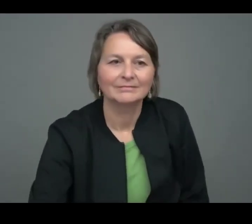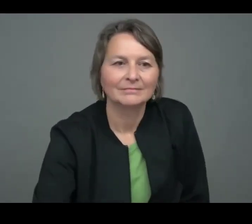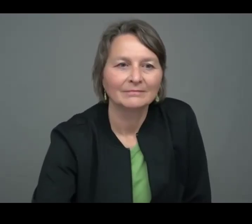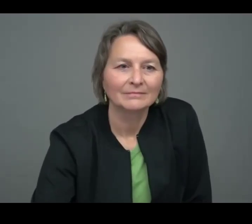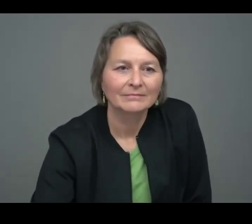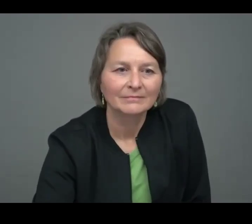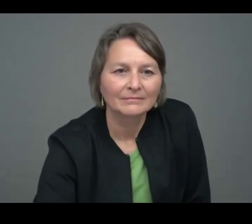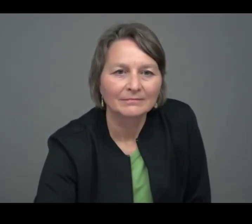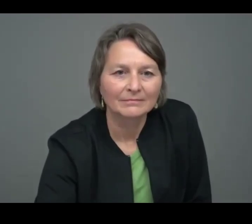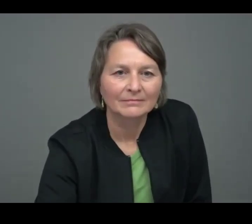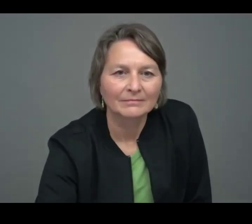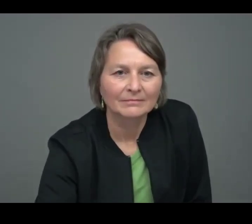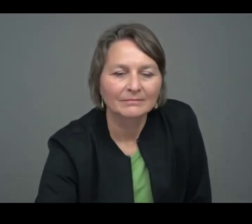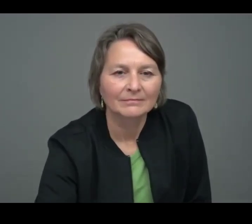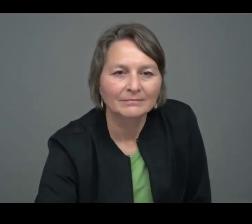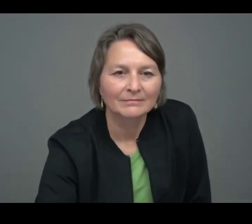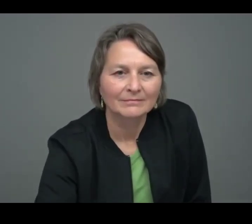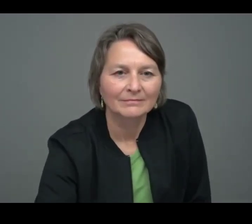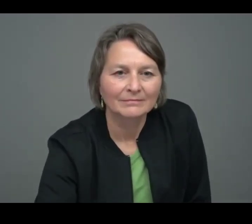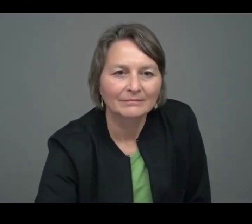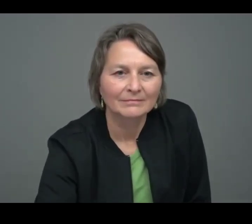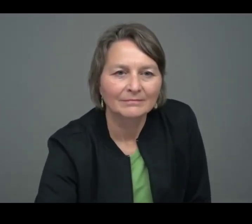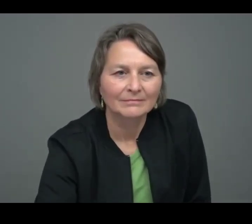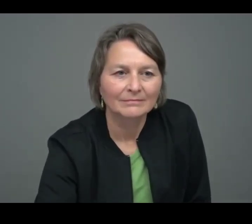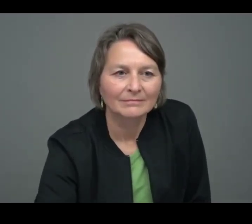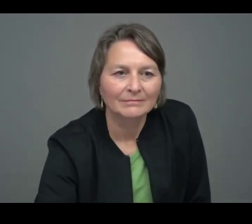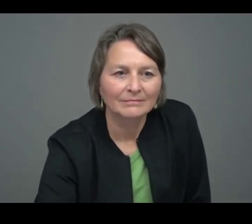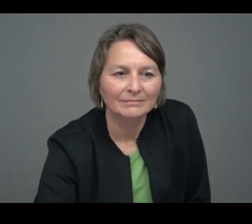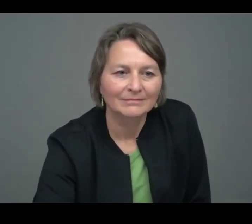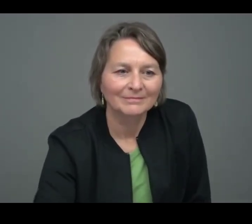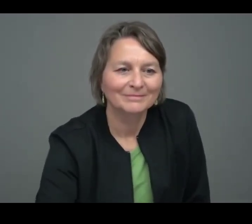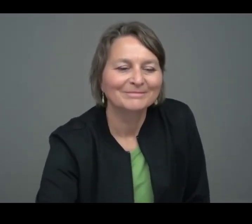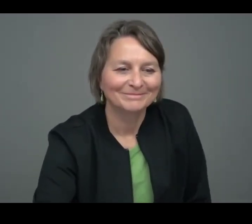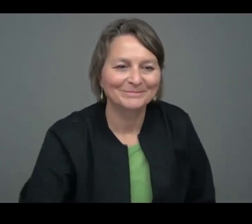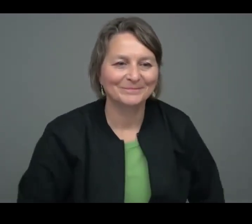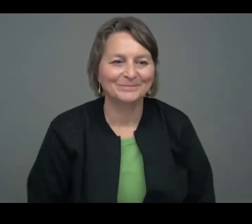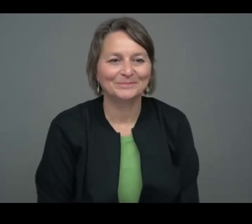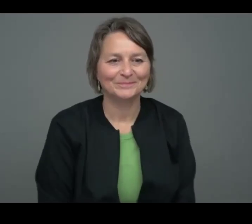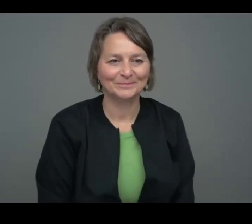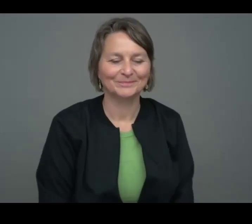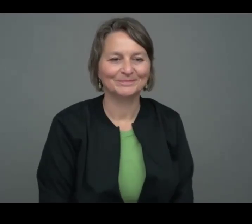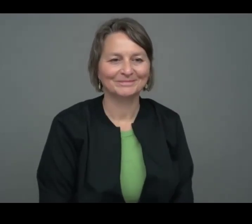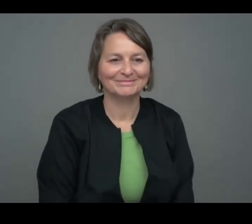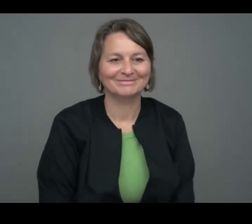The of this lecture is... We have also written down here in the presentation.